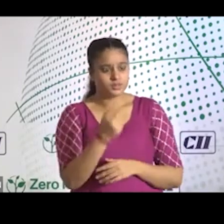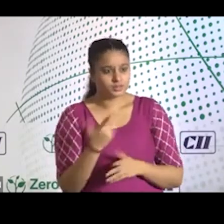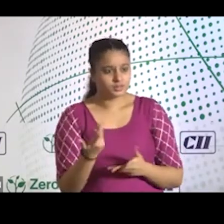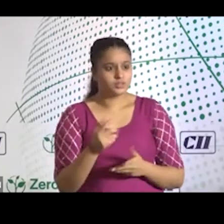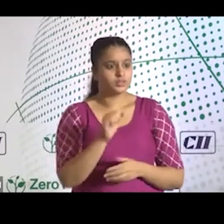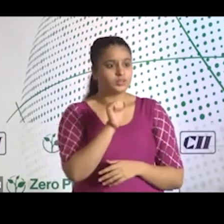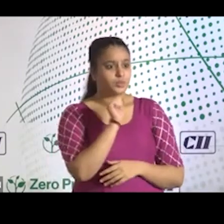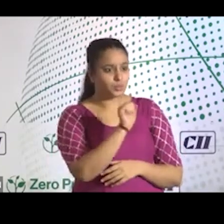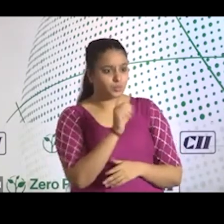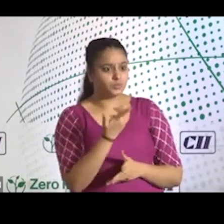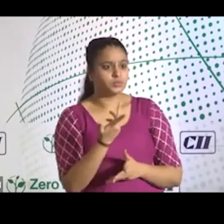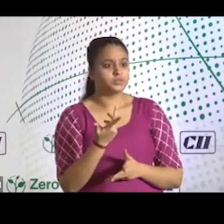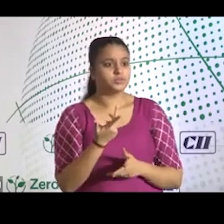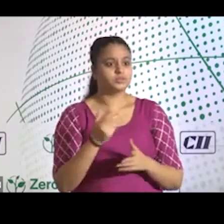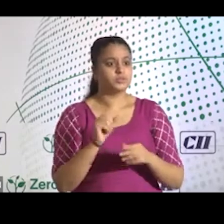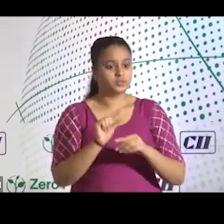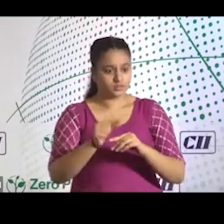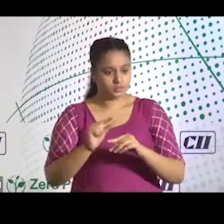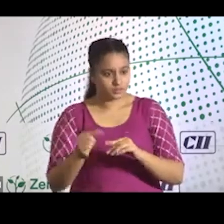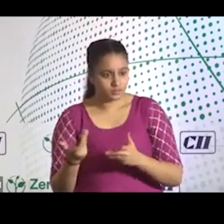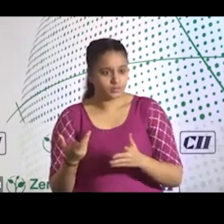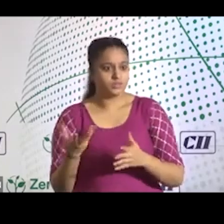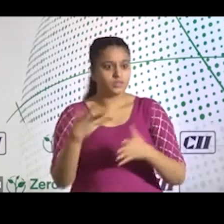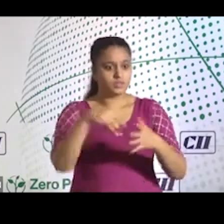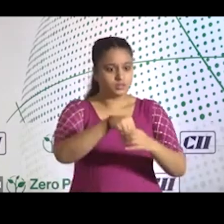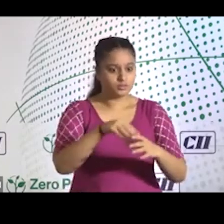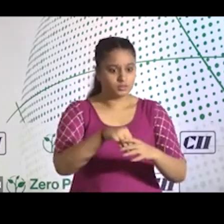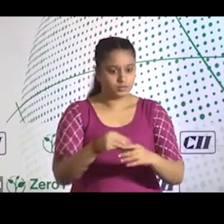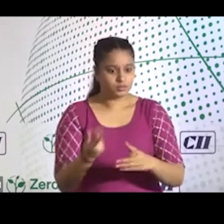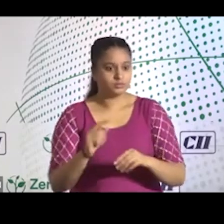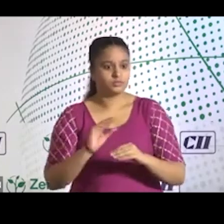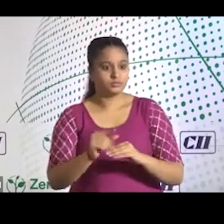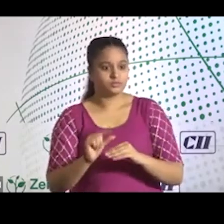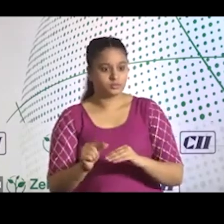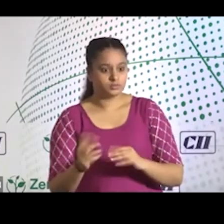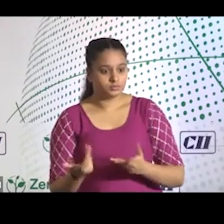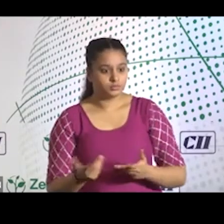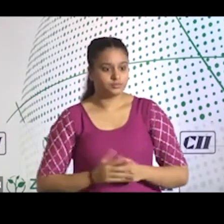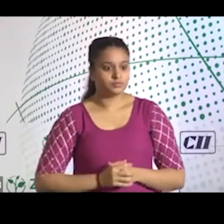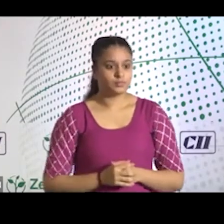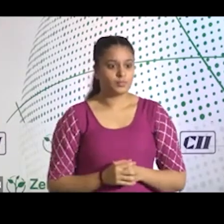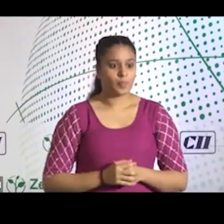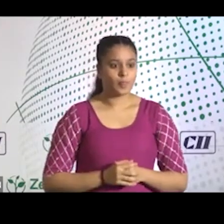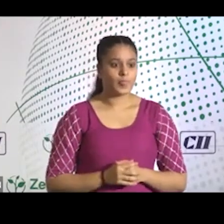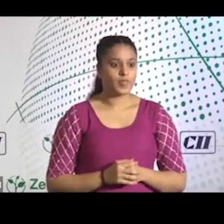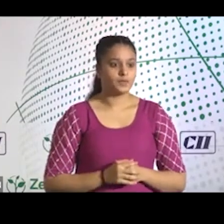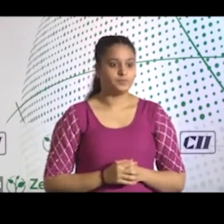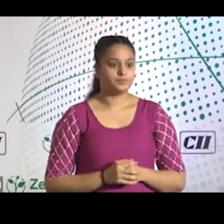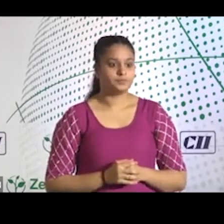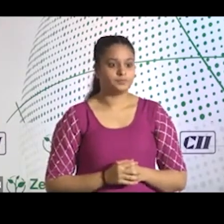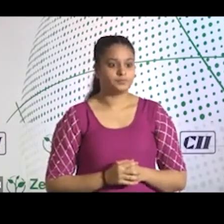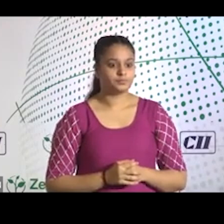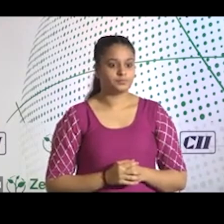towards investment for inclusion and how does the with the are it look?